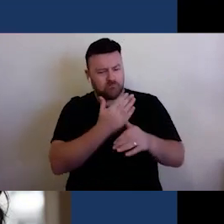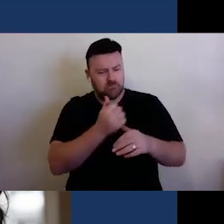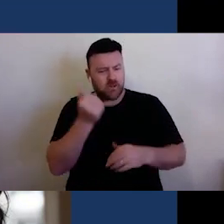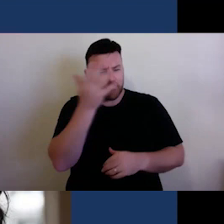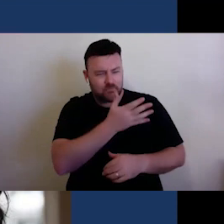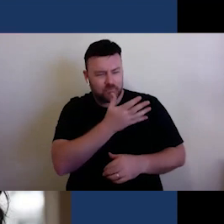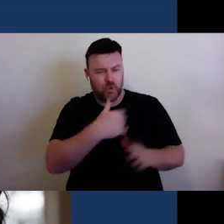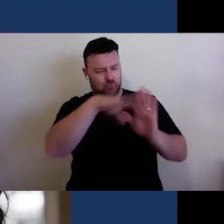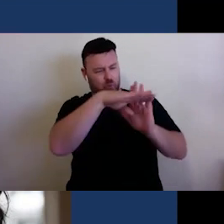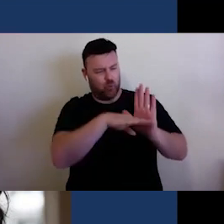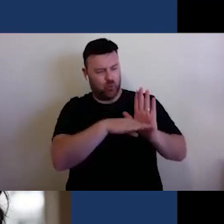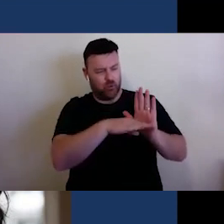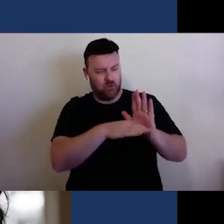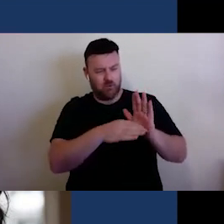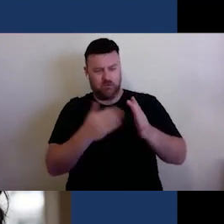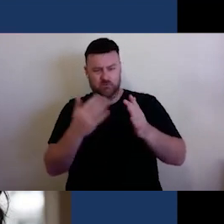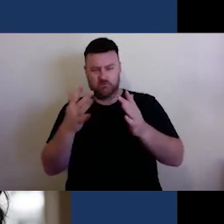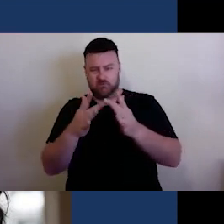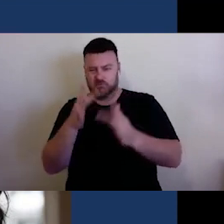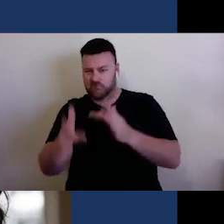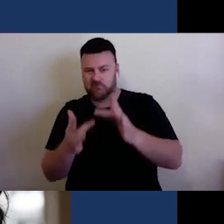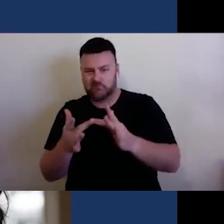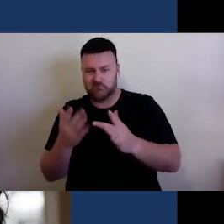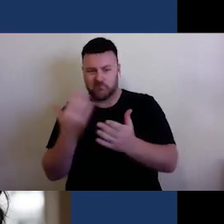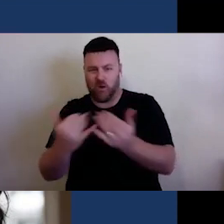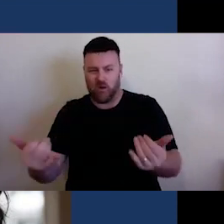and what are the restrictions and limits around accessibility for our